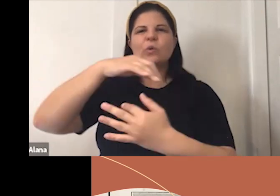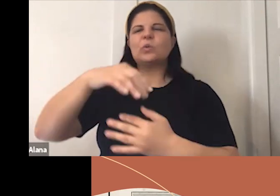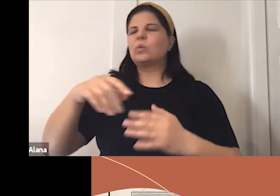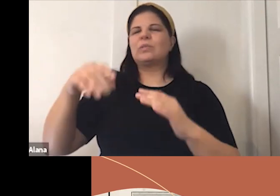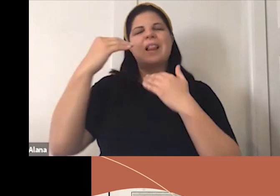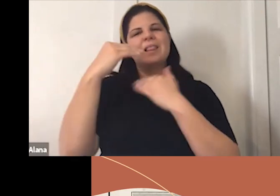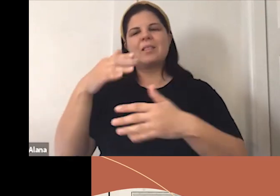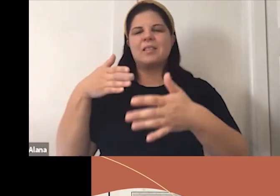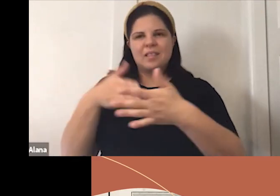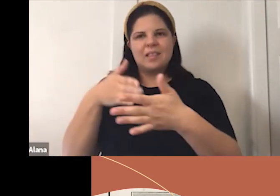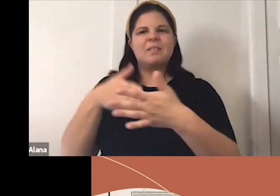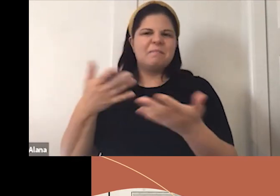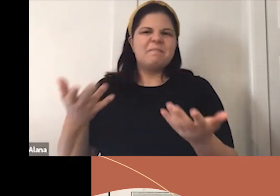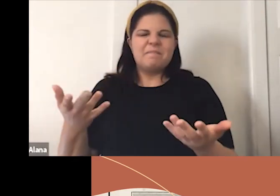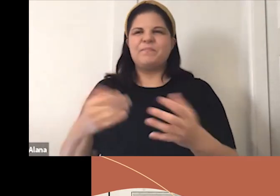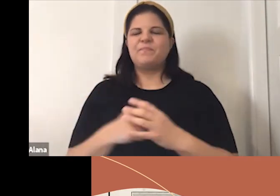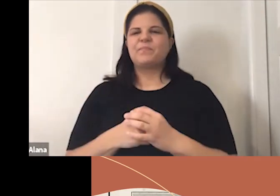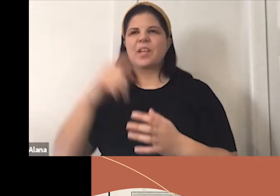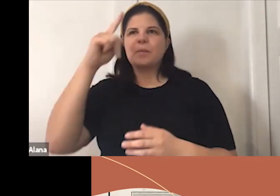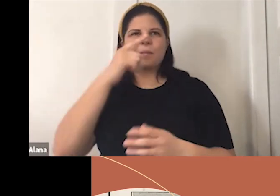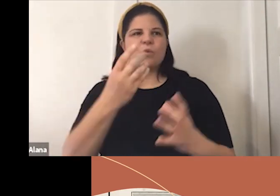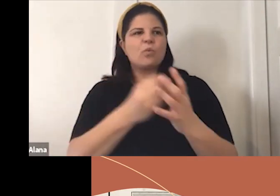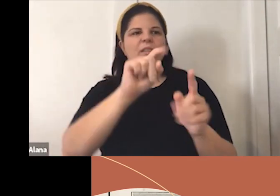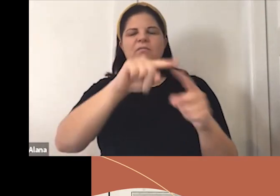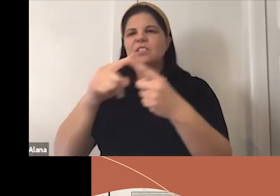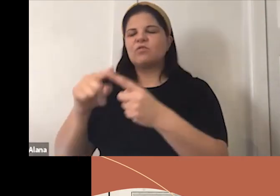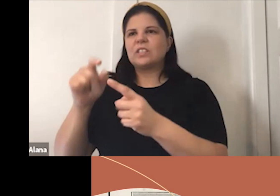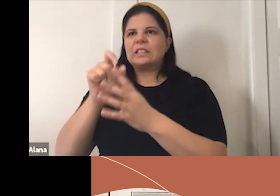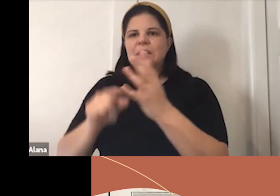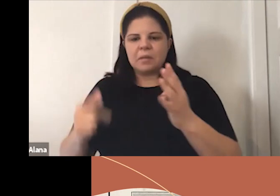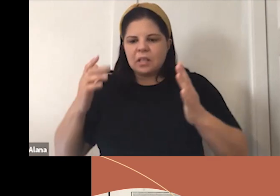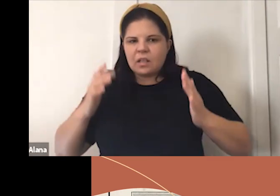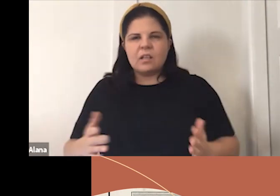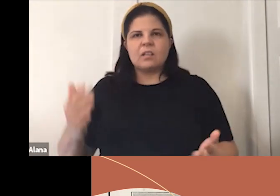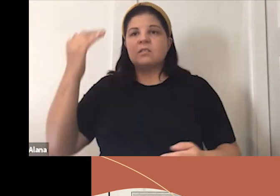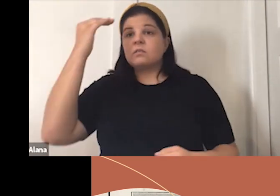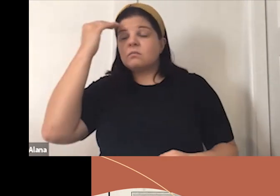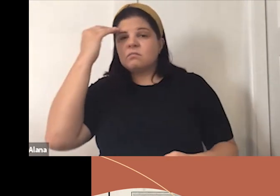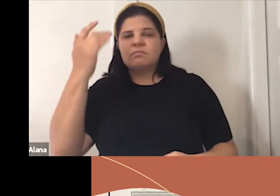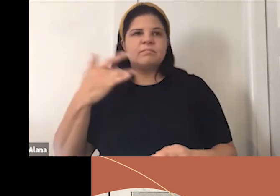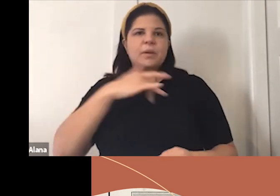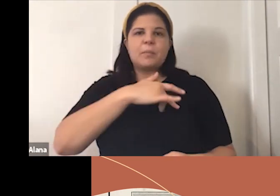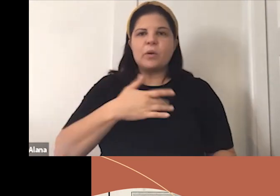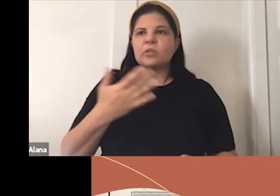people with these physical, intellectual emotional differences.